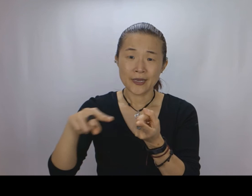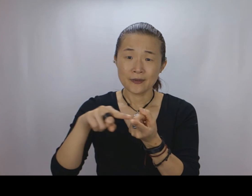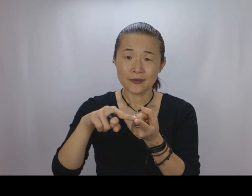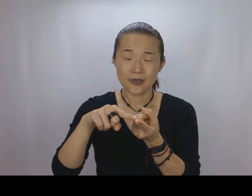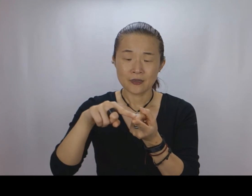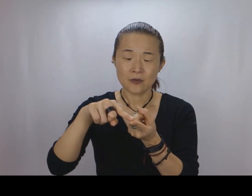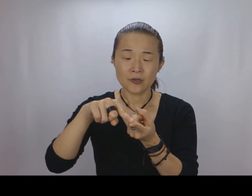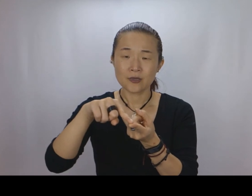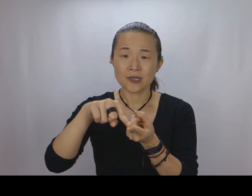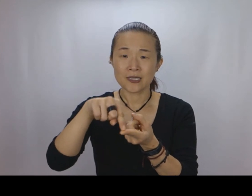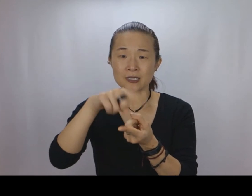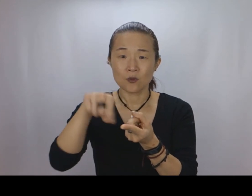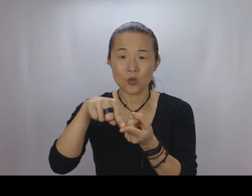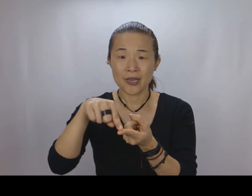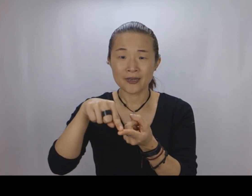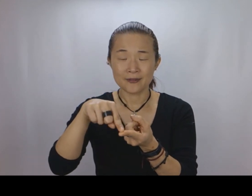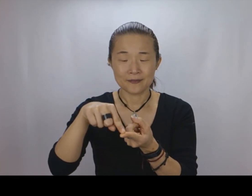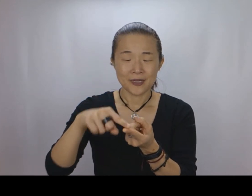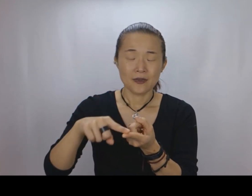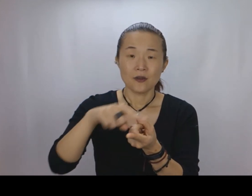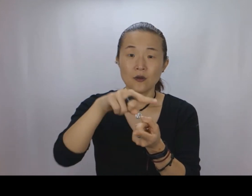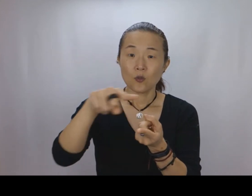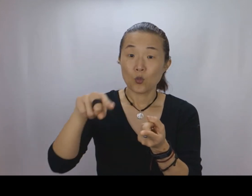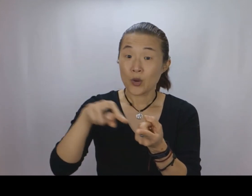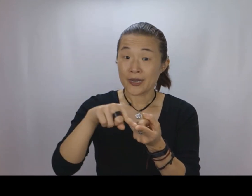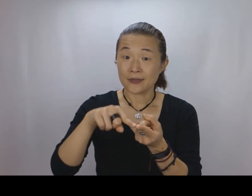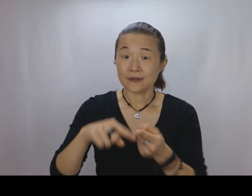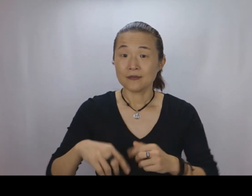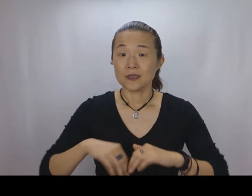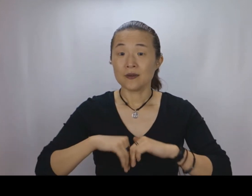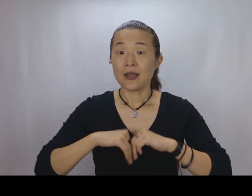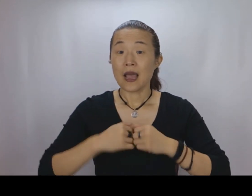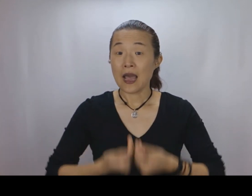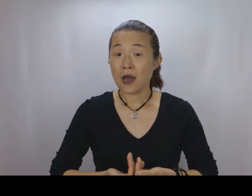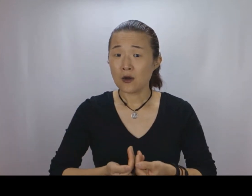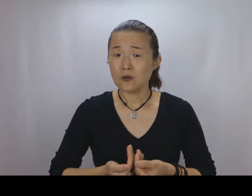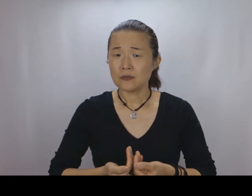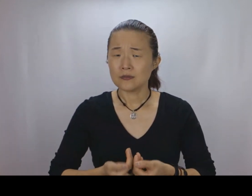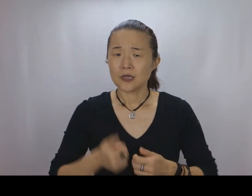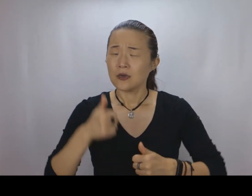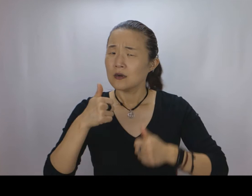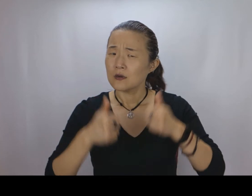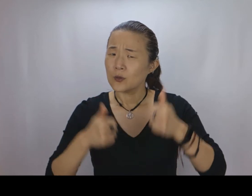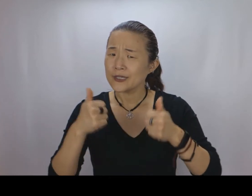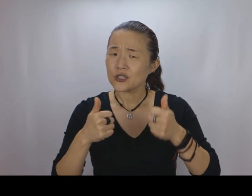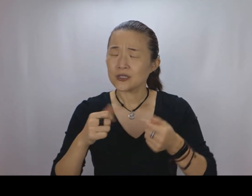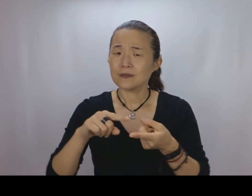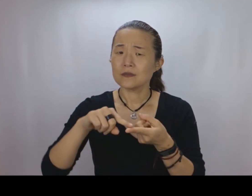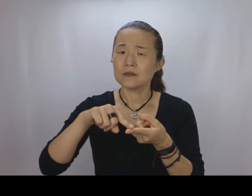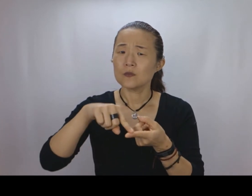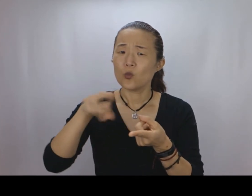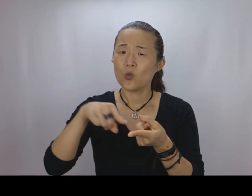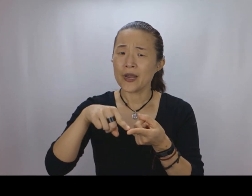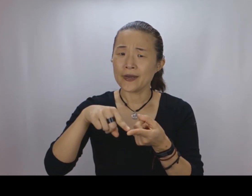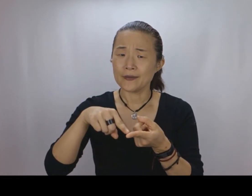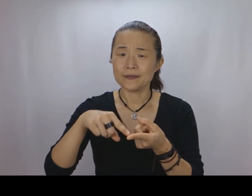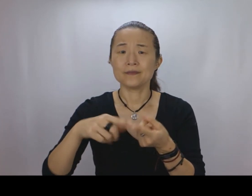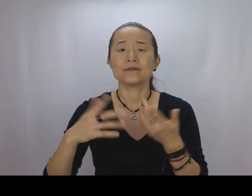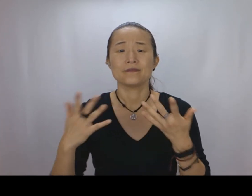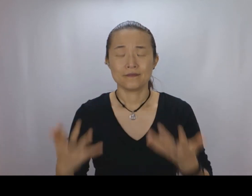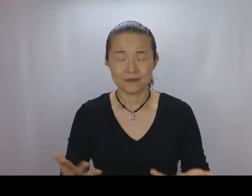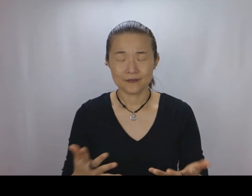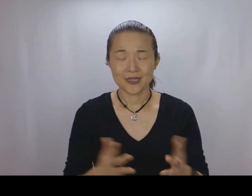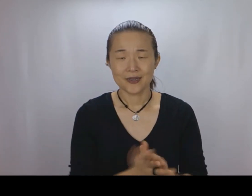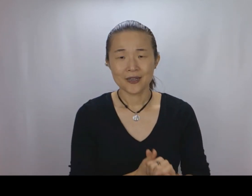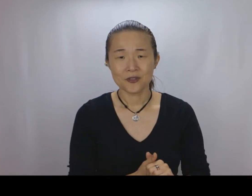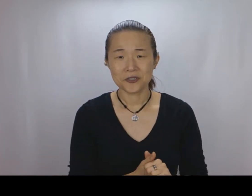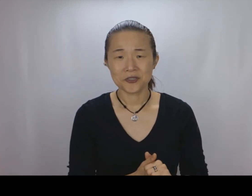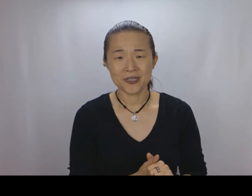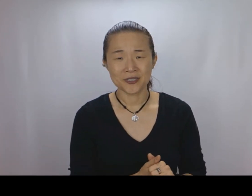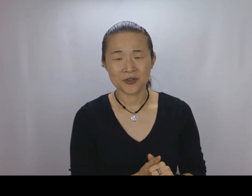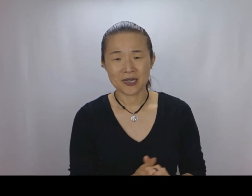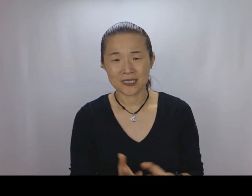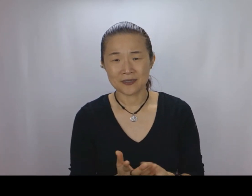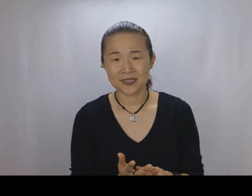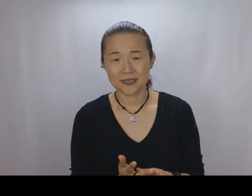and then really quickly it is when. How, which, when and those are your interrogatives.